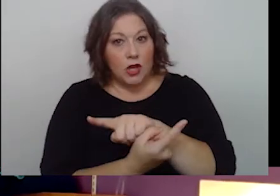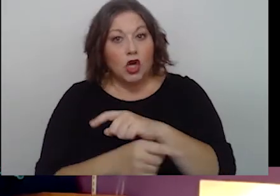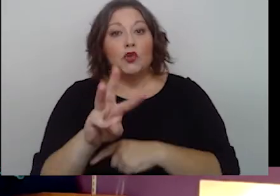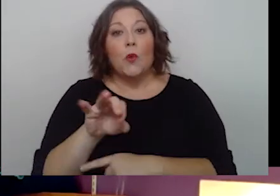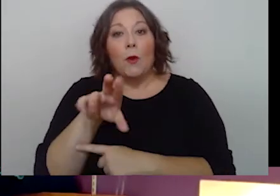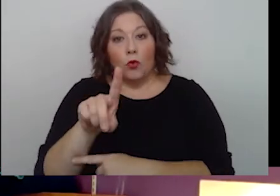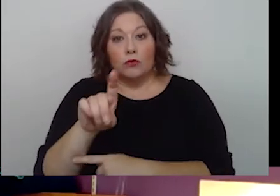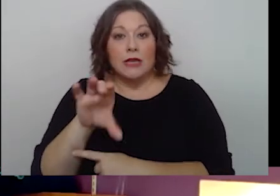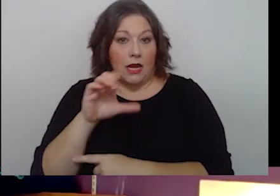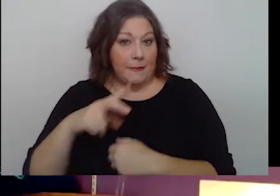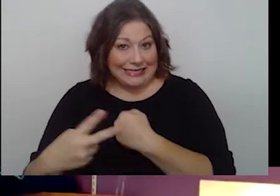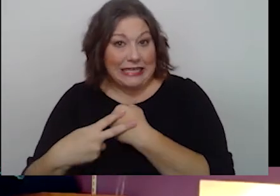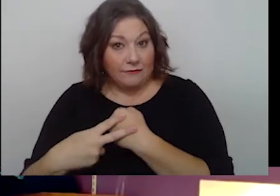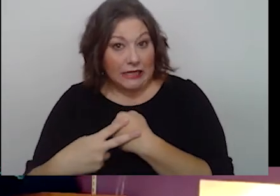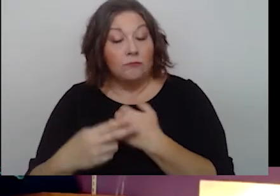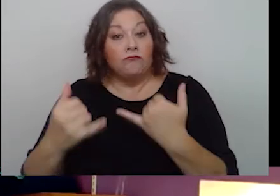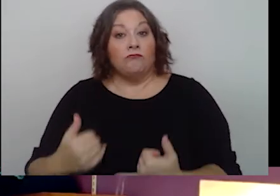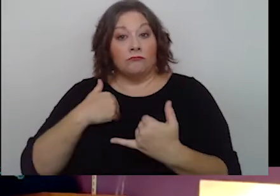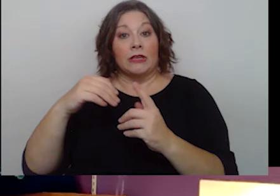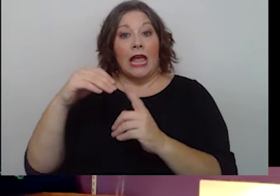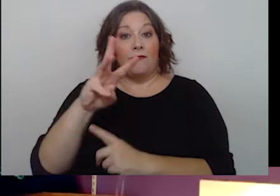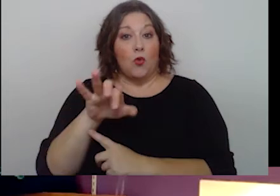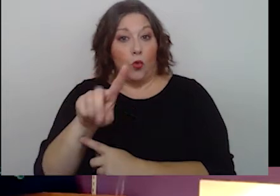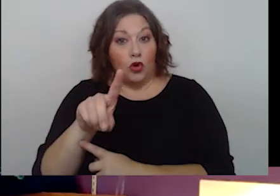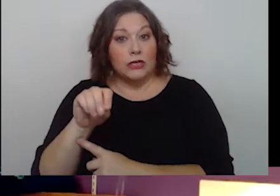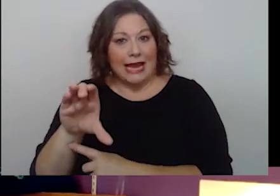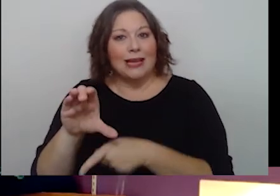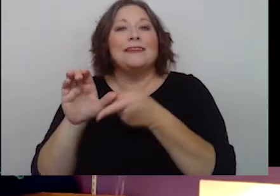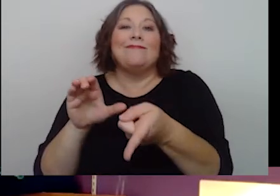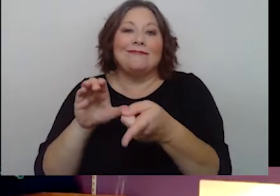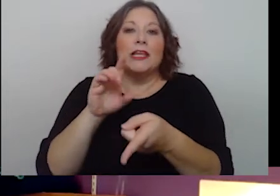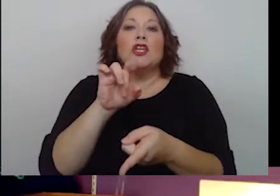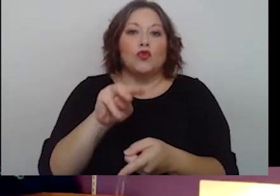and saves it. And once it's a Word document ZoomText works very well with being able to read it.